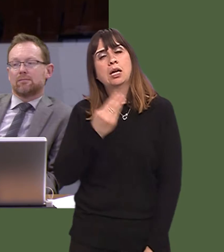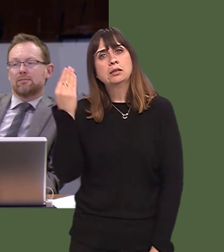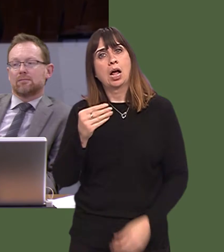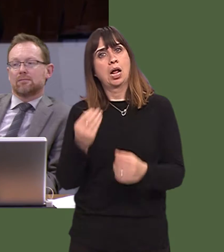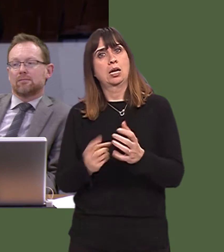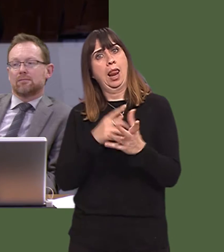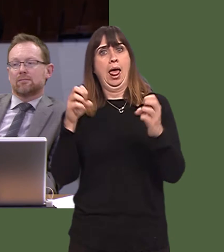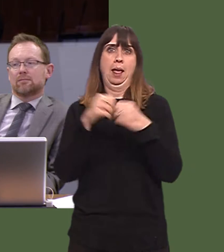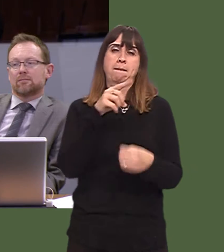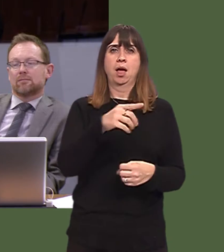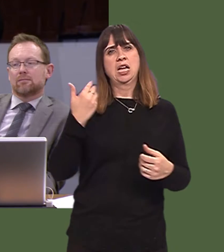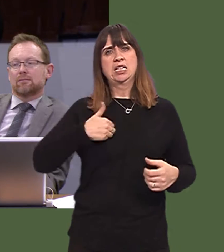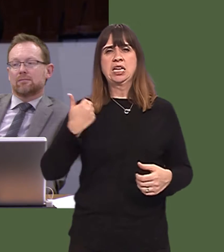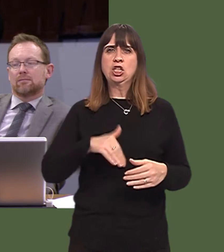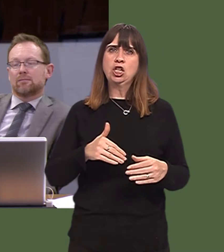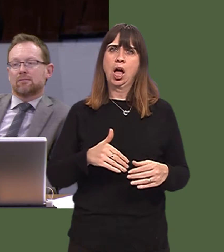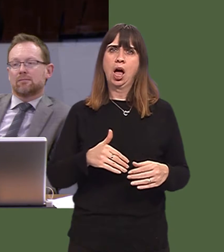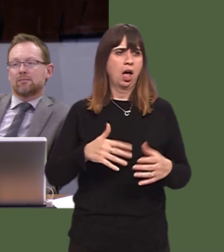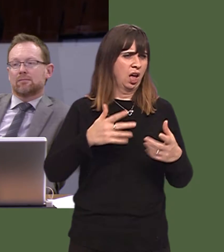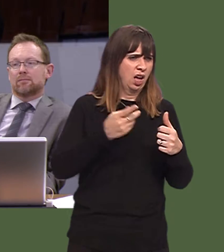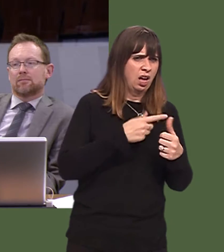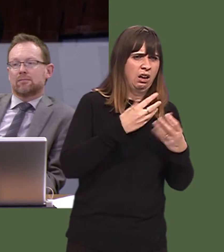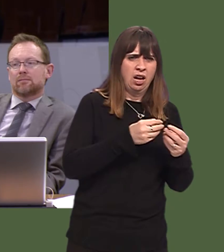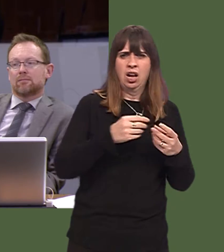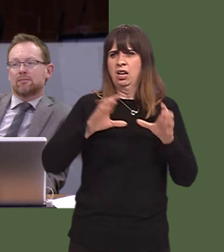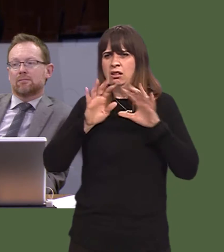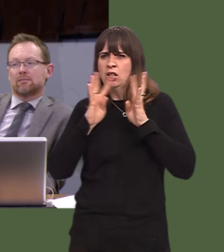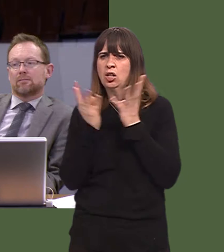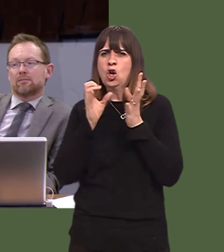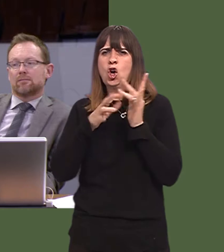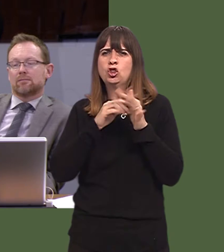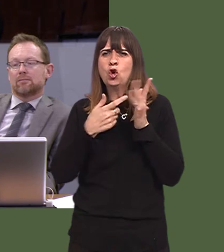Weíve had teacher workload initiatives; weíve had the regional consortia that have come